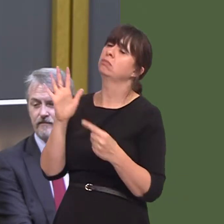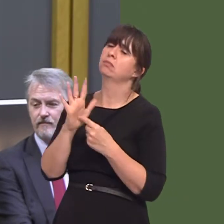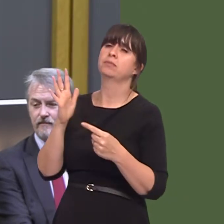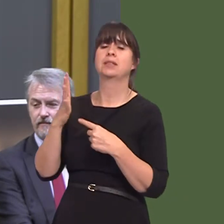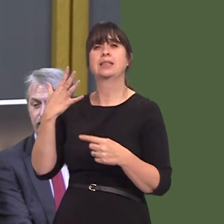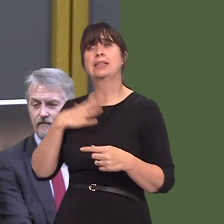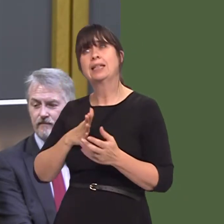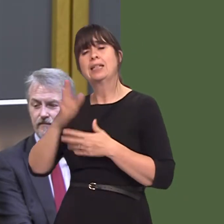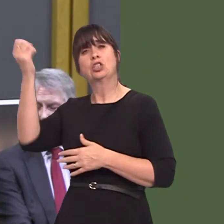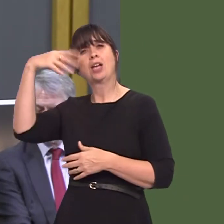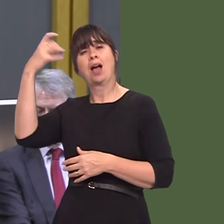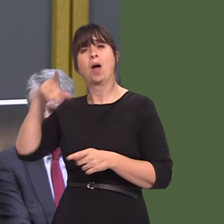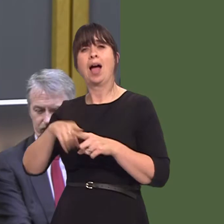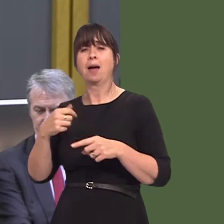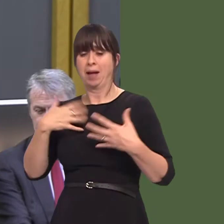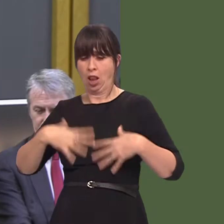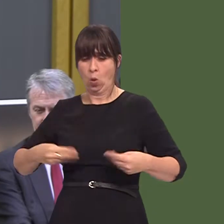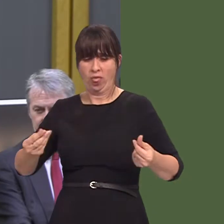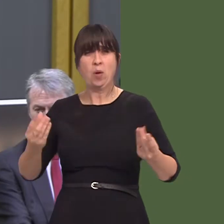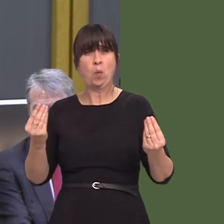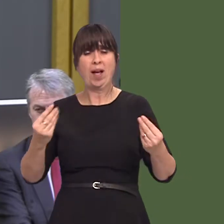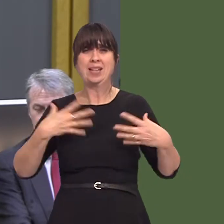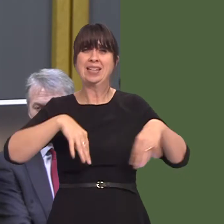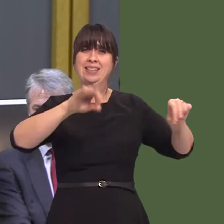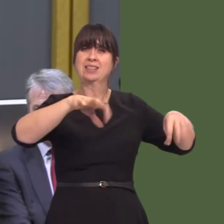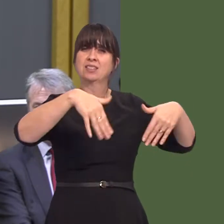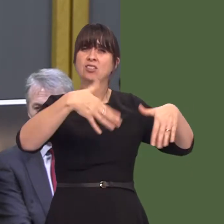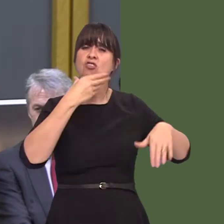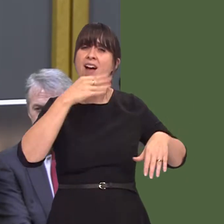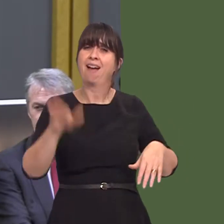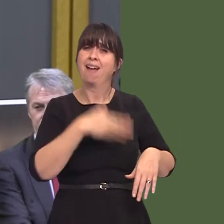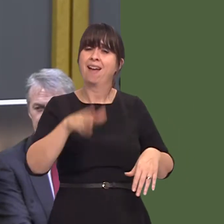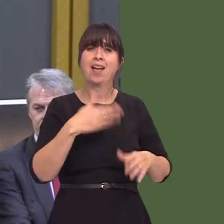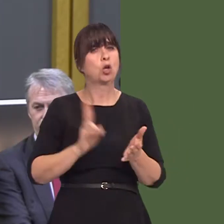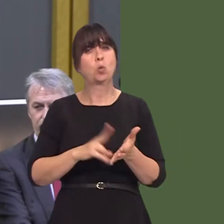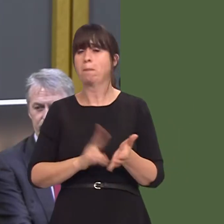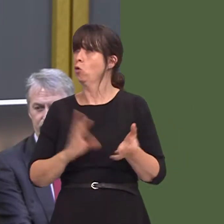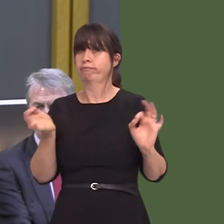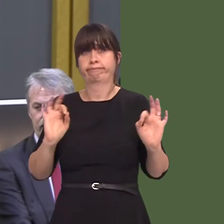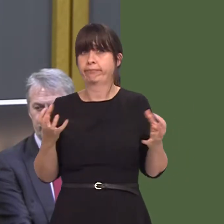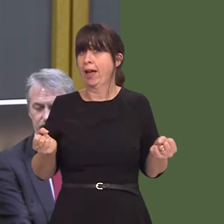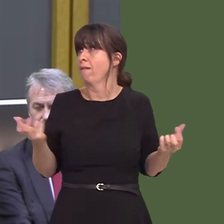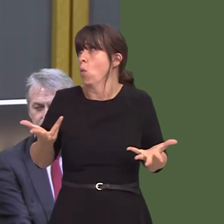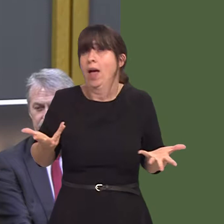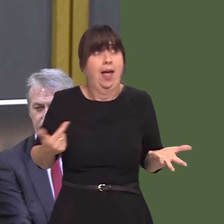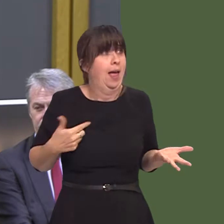morning and somewhere to dry clothing, which isnít generally available in Newport at the current time and they feel should be.